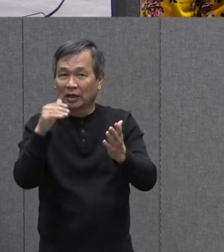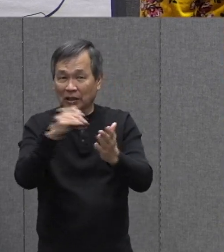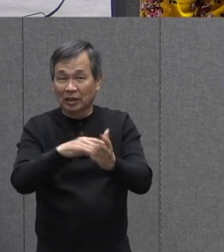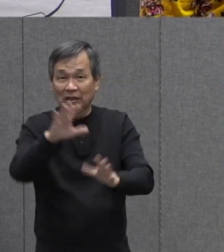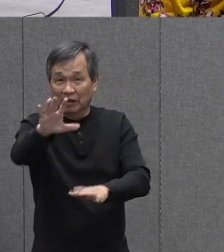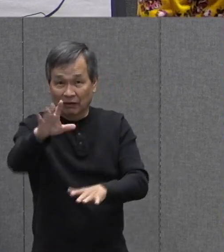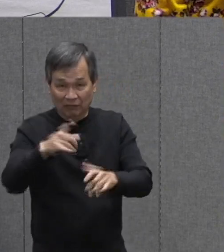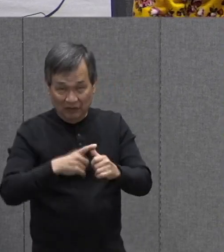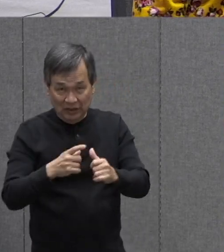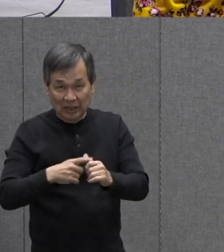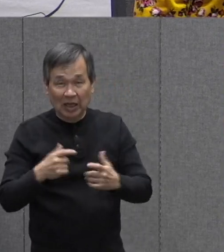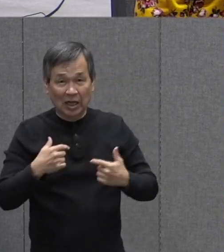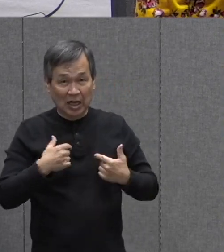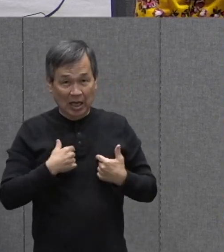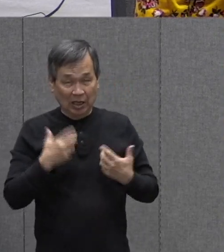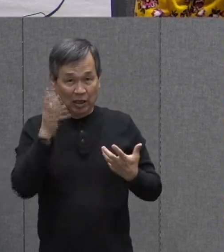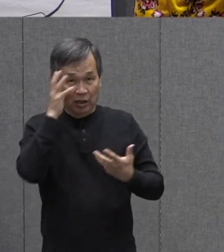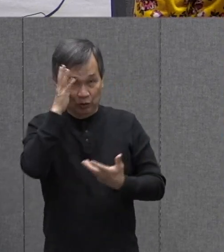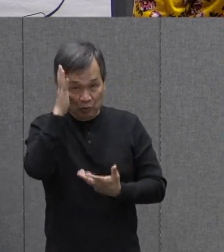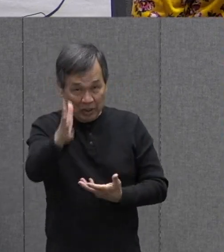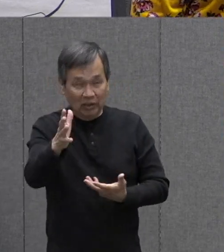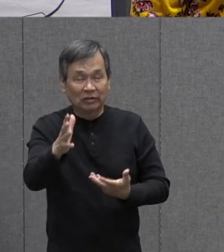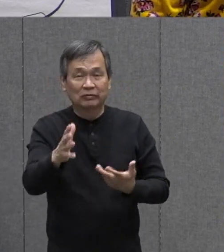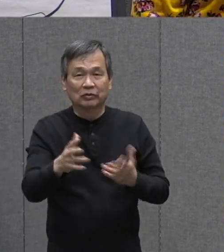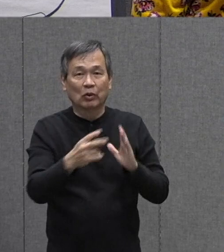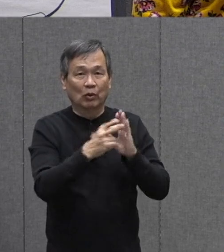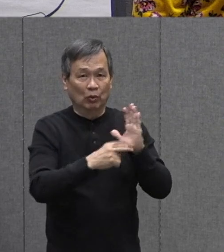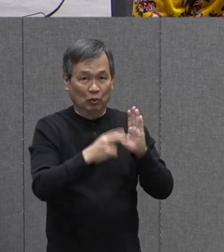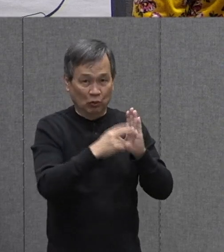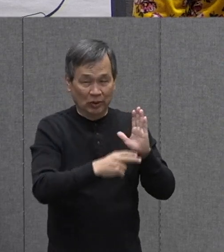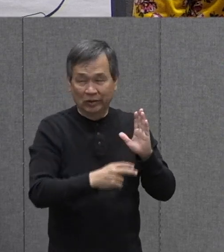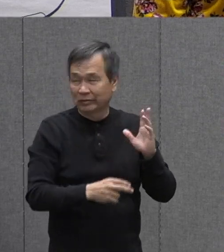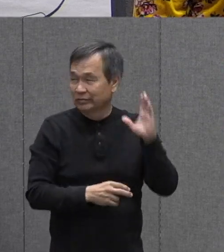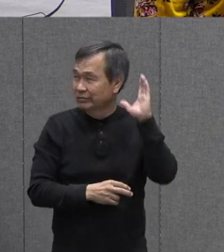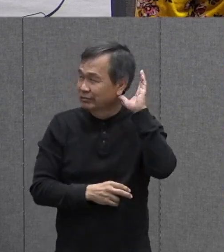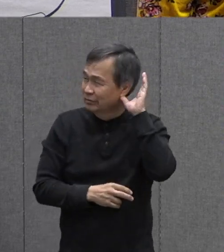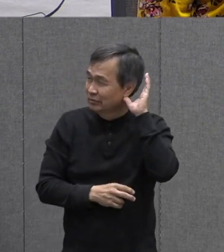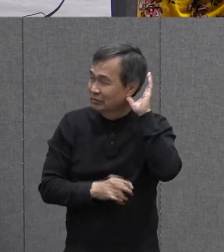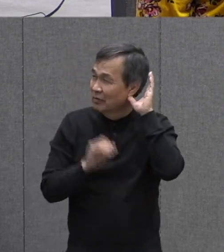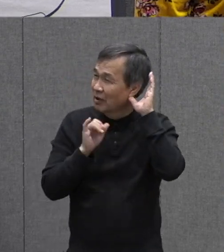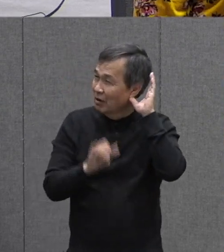and I want you to think, what patterns do I hear when we're reading it?